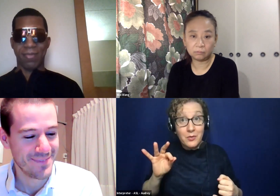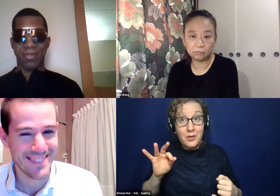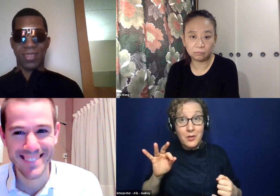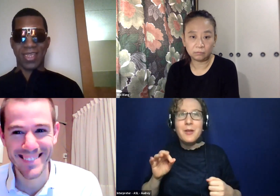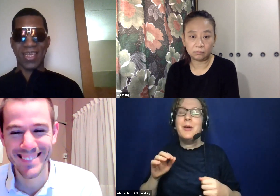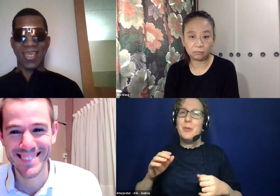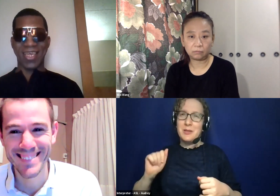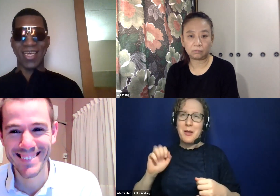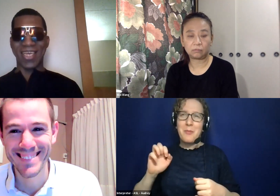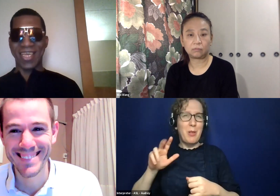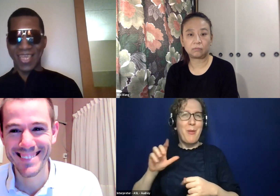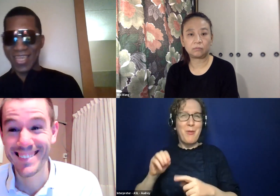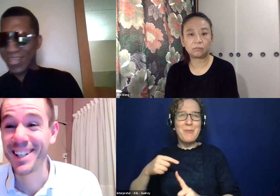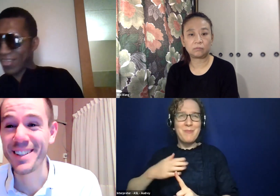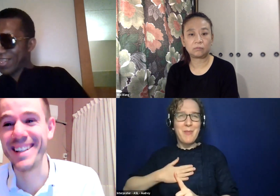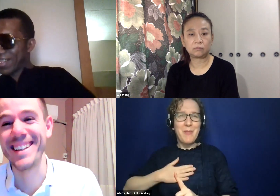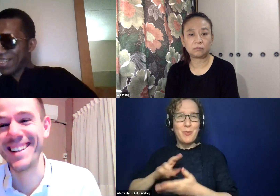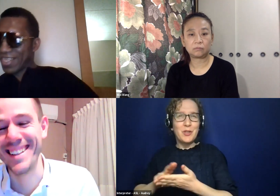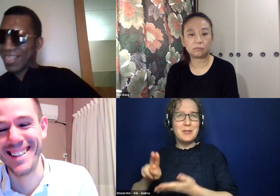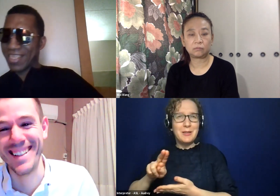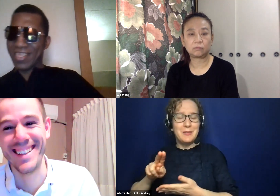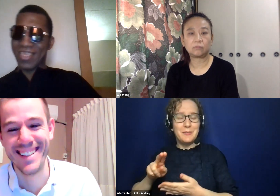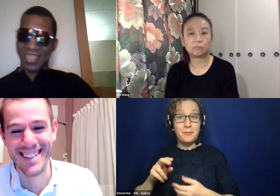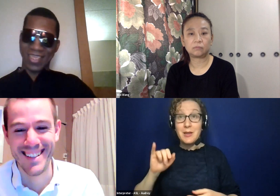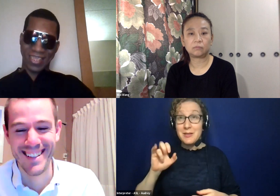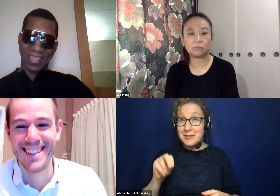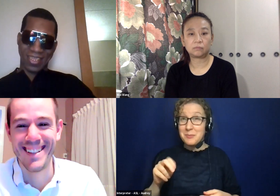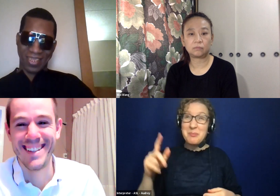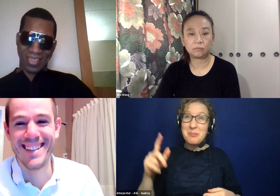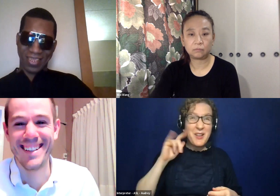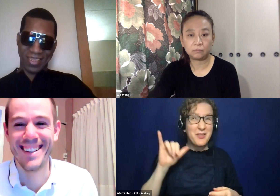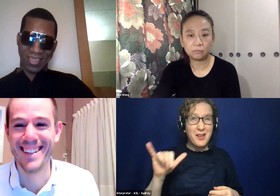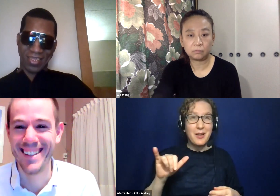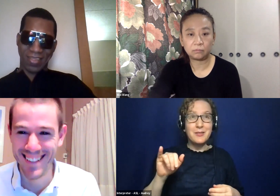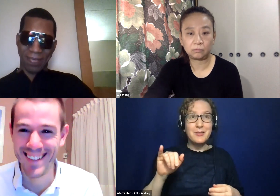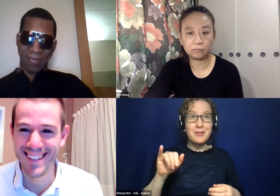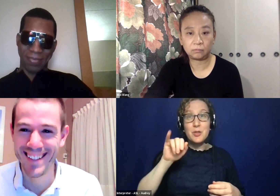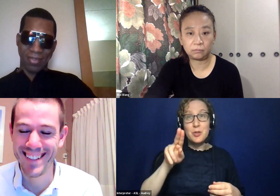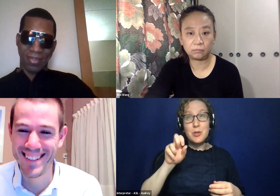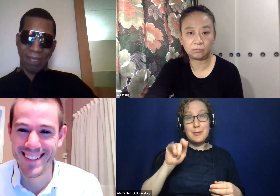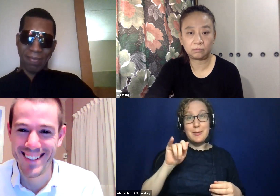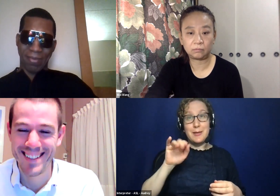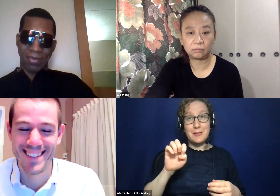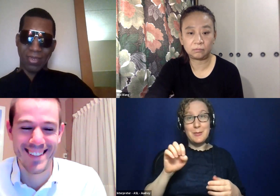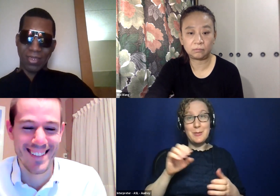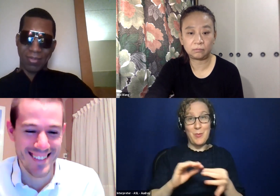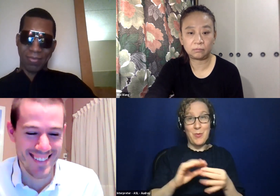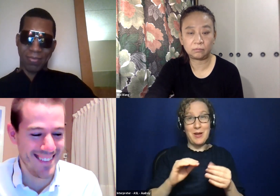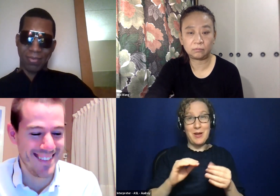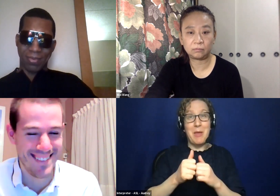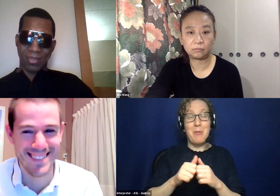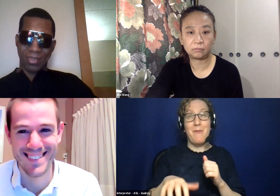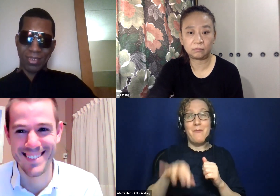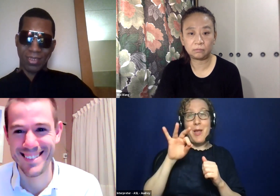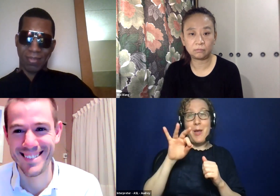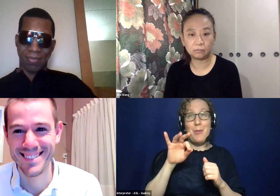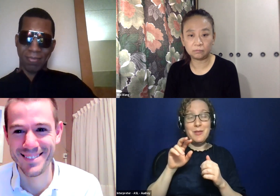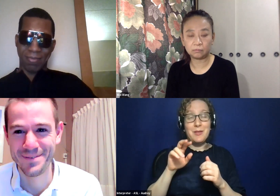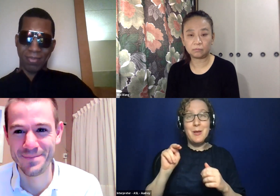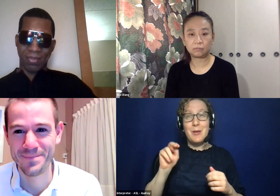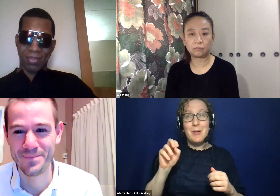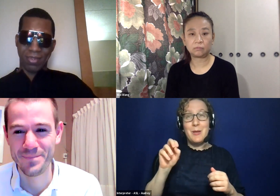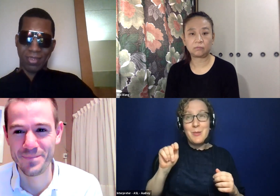Justice's story of how he came to discover Notre Dame and it sounds like a lot of research, a lot of online